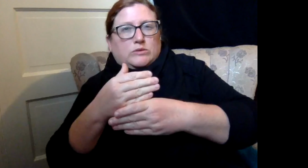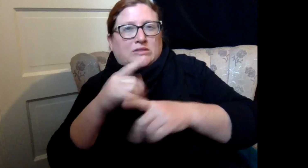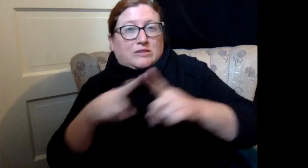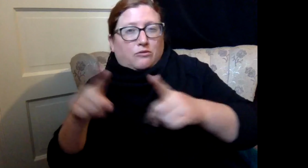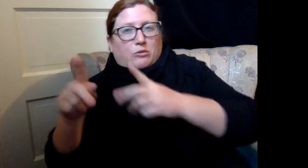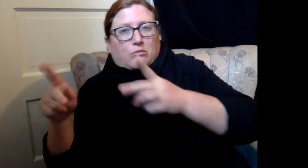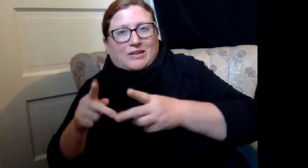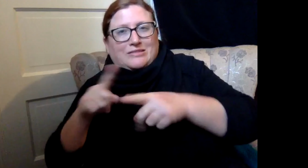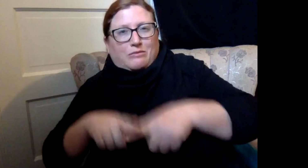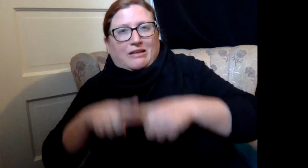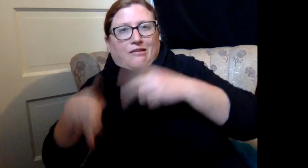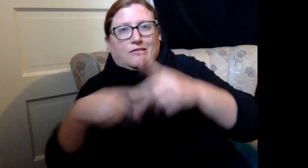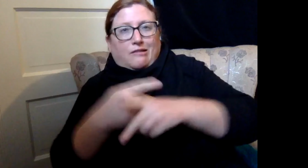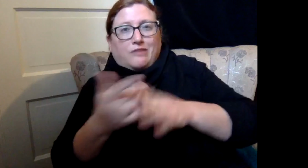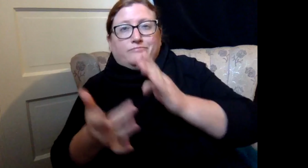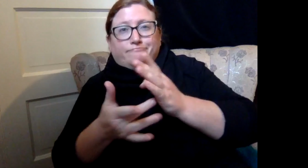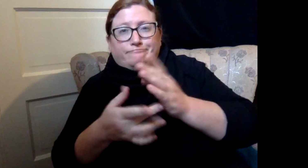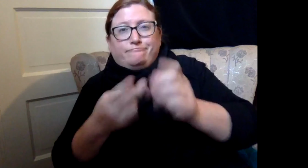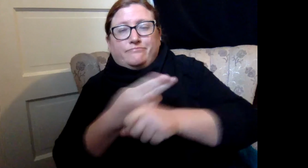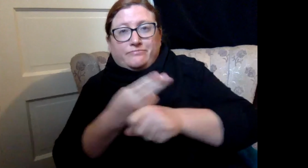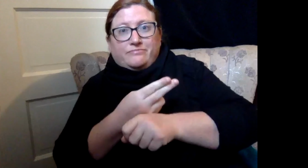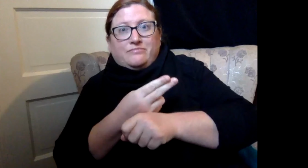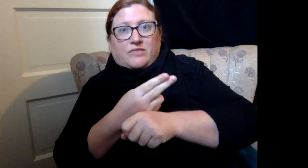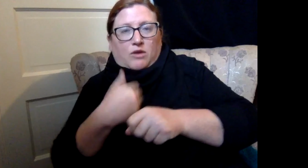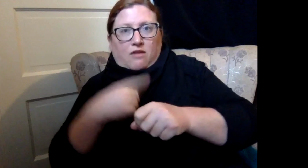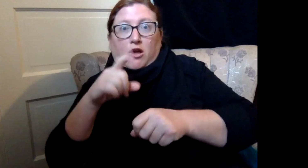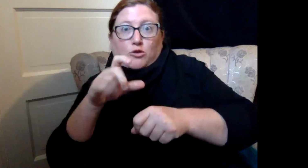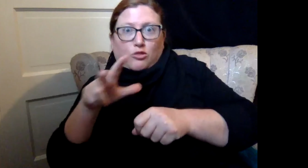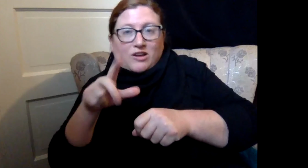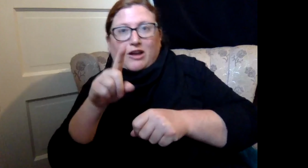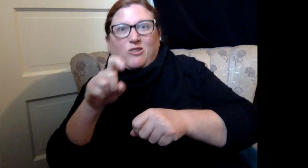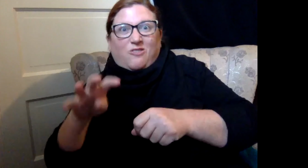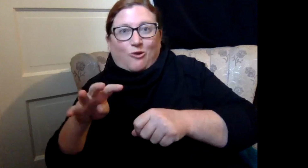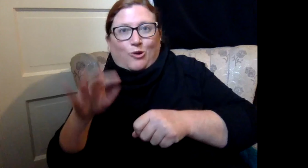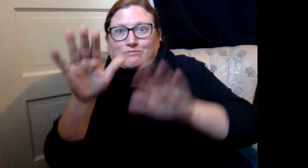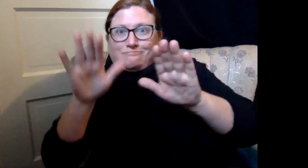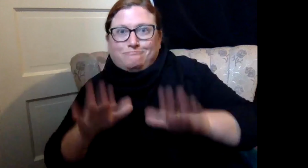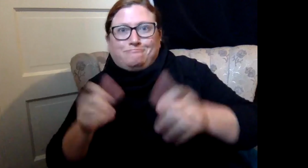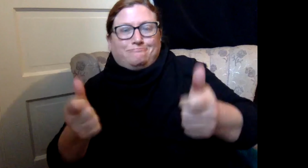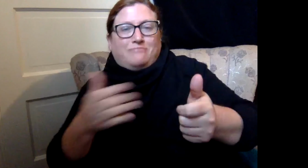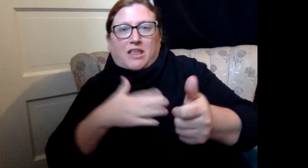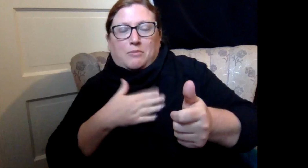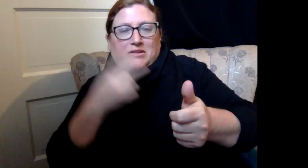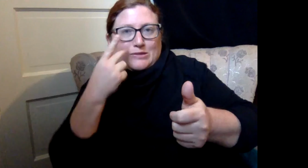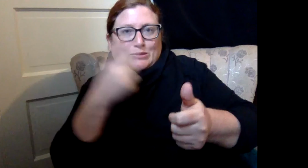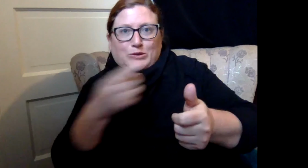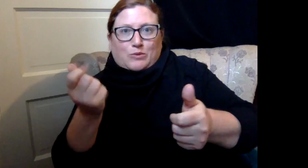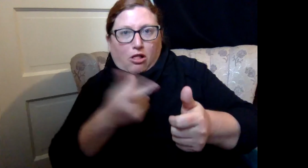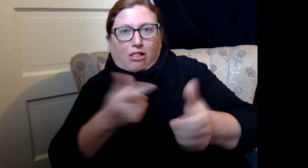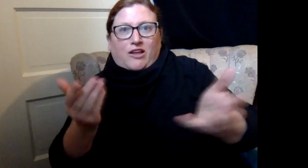captions as backup. They will aper in windows depending again on the device that you logged in with. 103 people